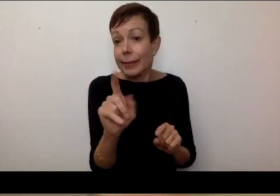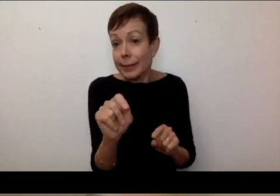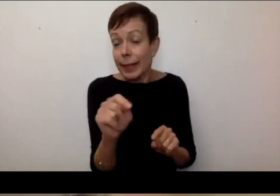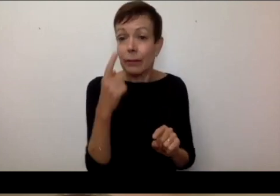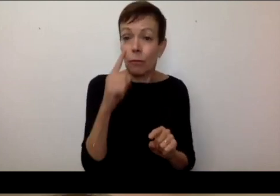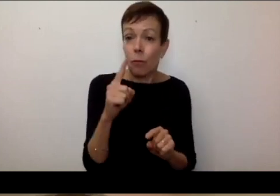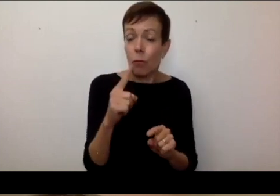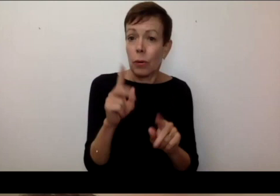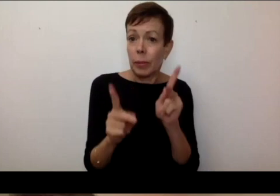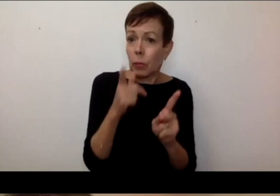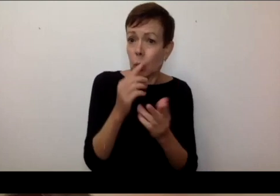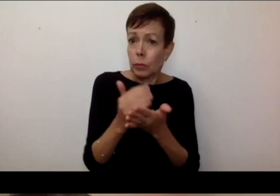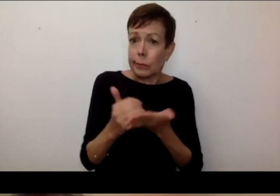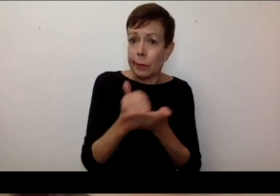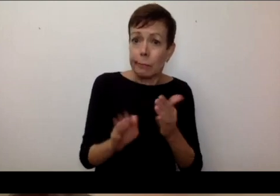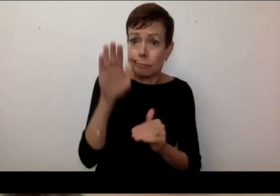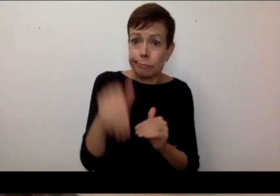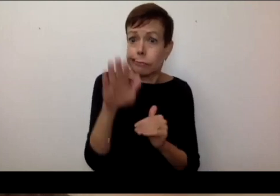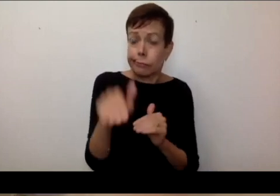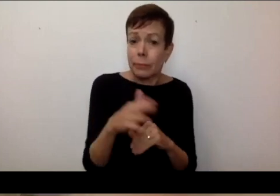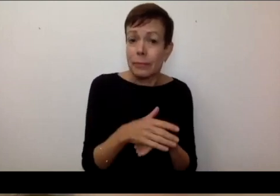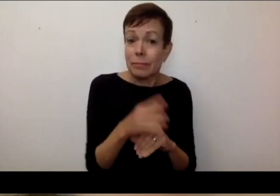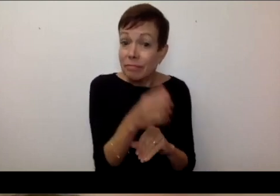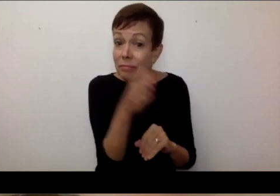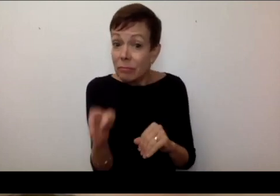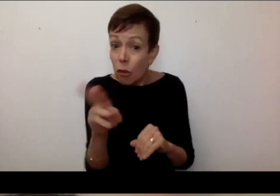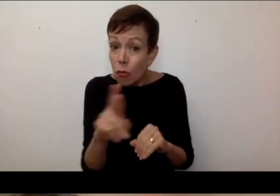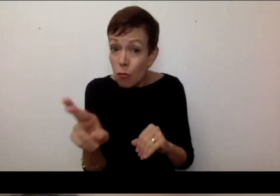the poster on the right migrant women workers creatively crashed